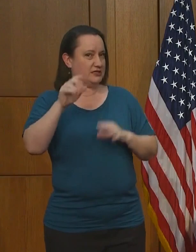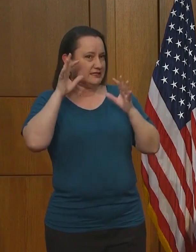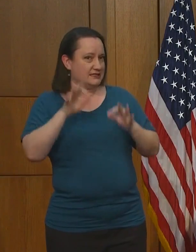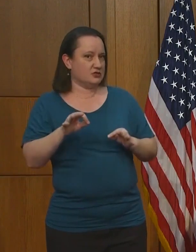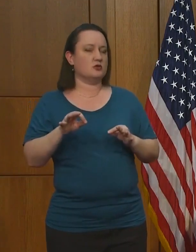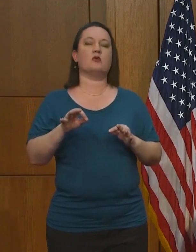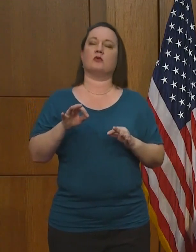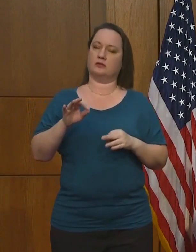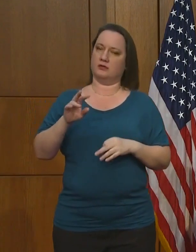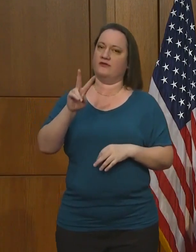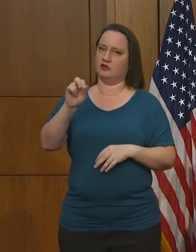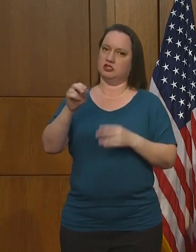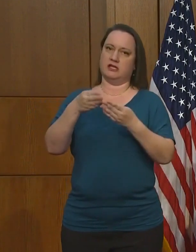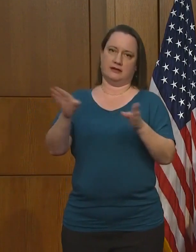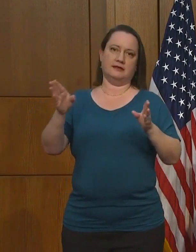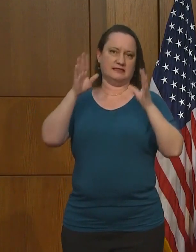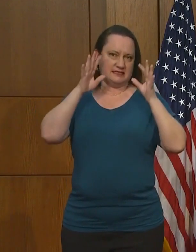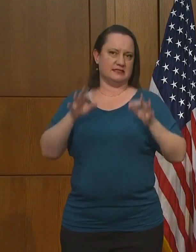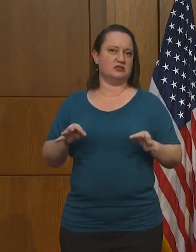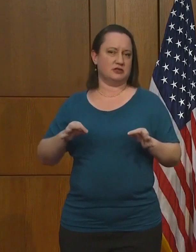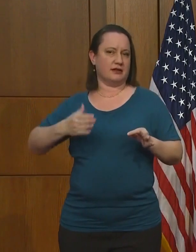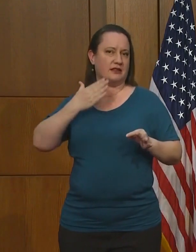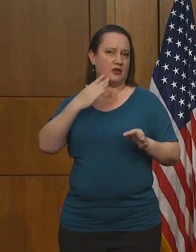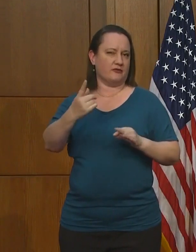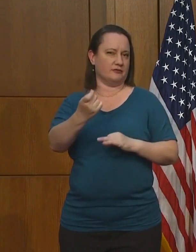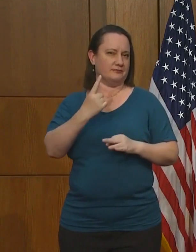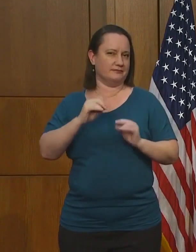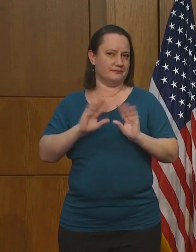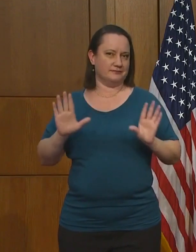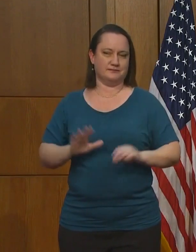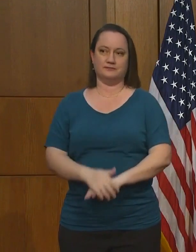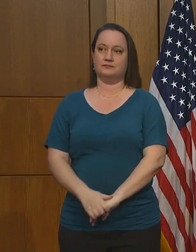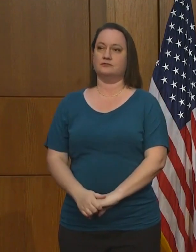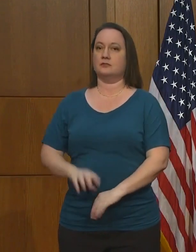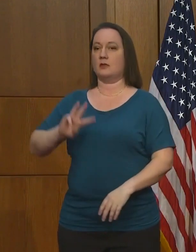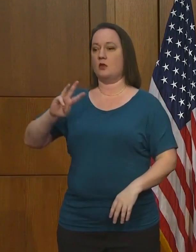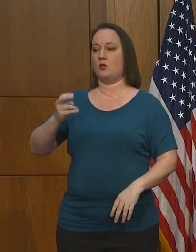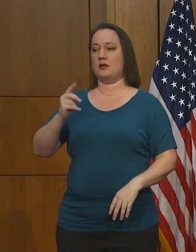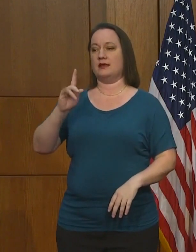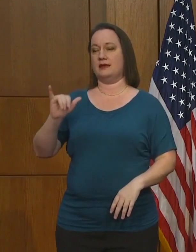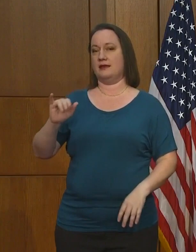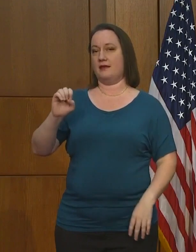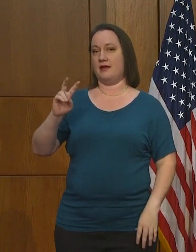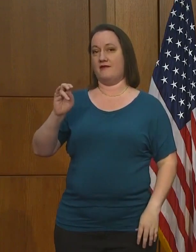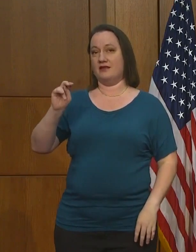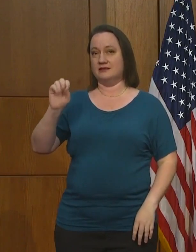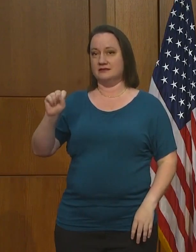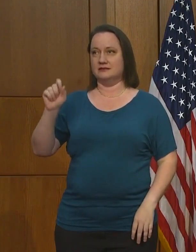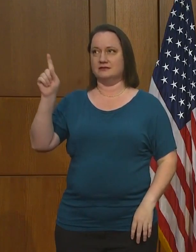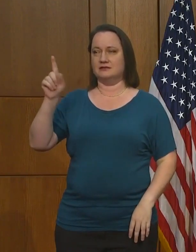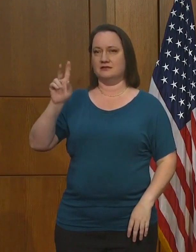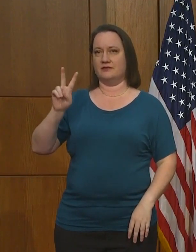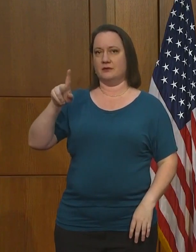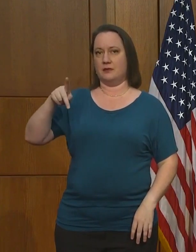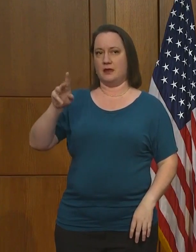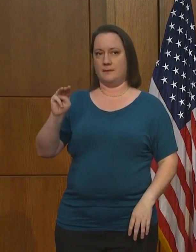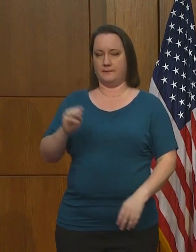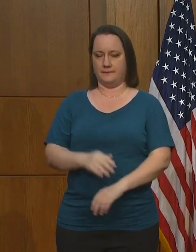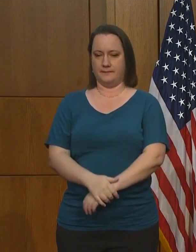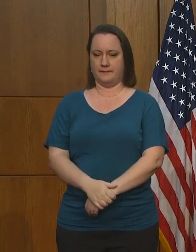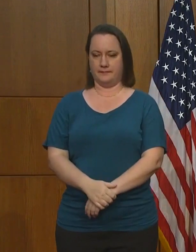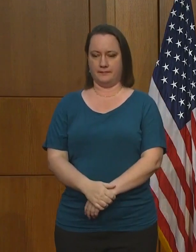BUILT WITH THAT WILL BE ALL